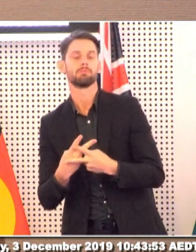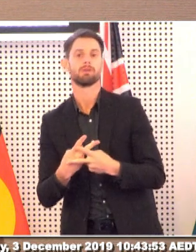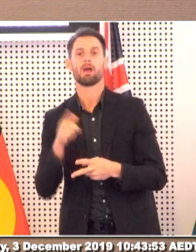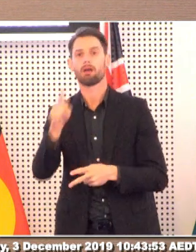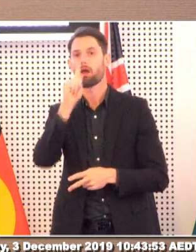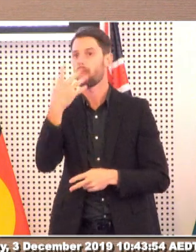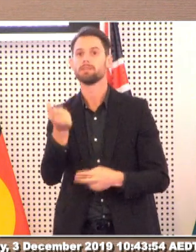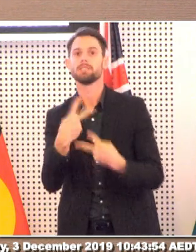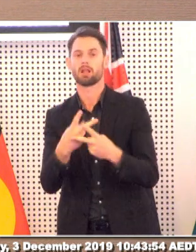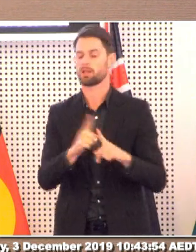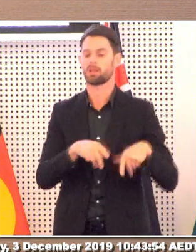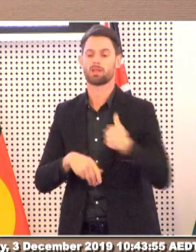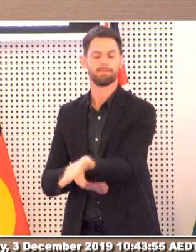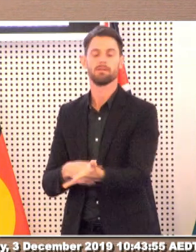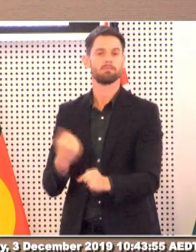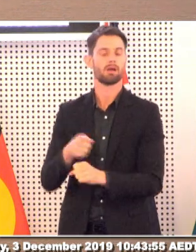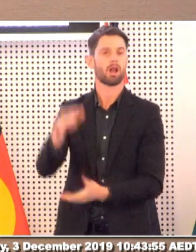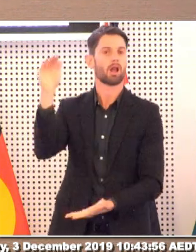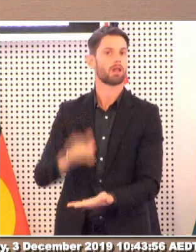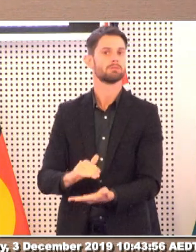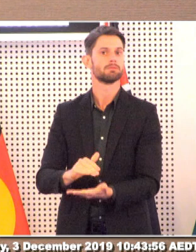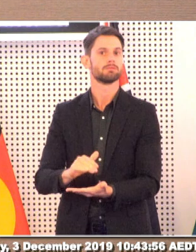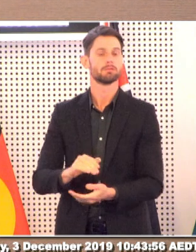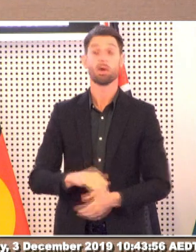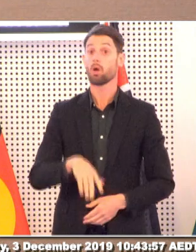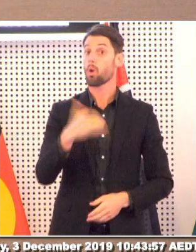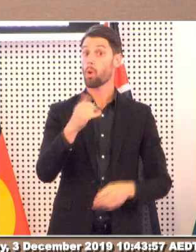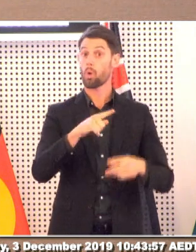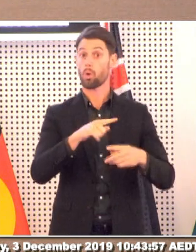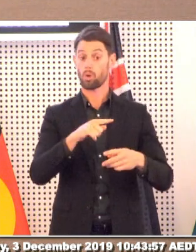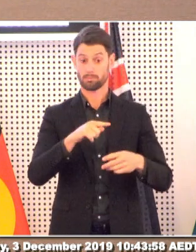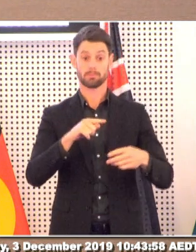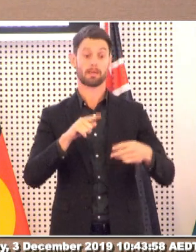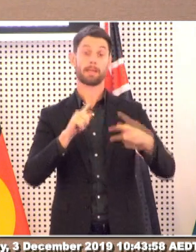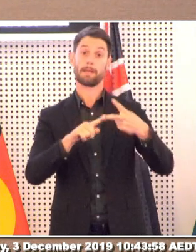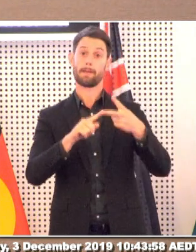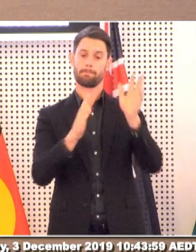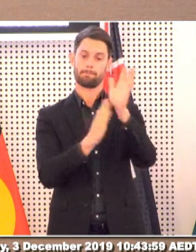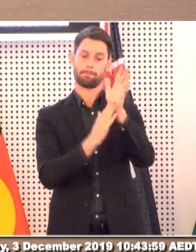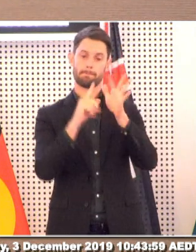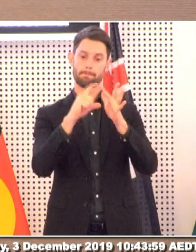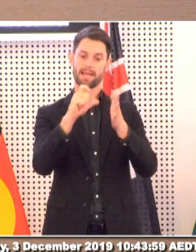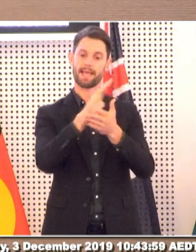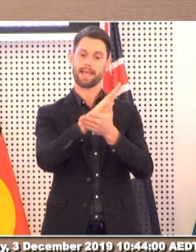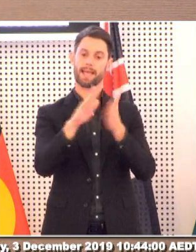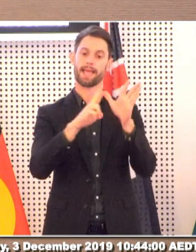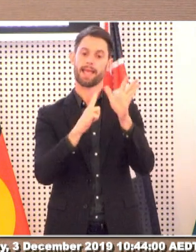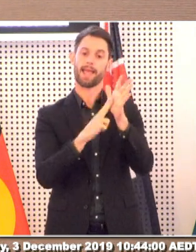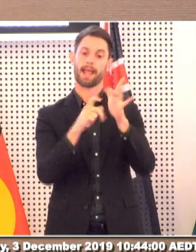There’s mechanical restraint so being restrained with straps and other sorts of